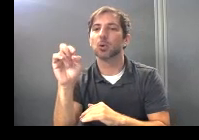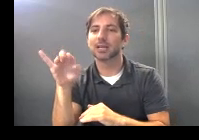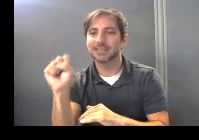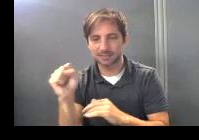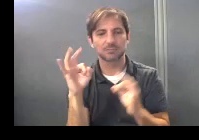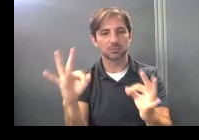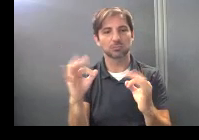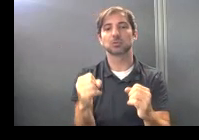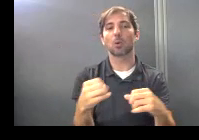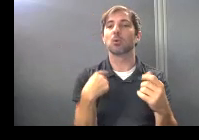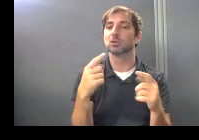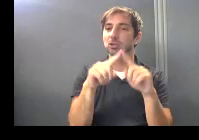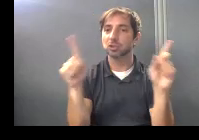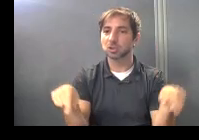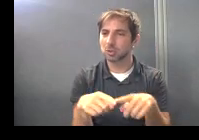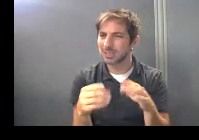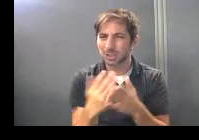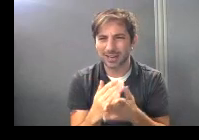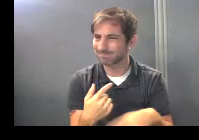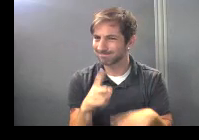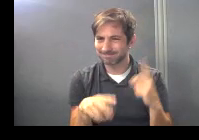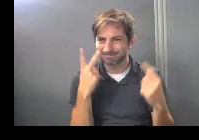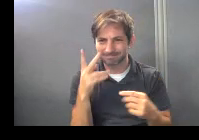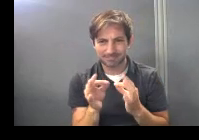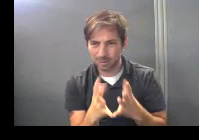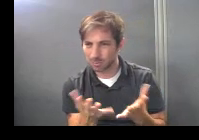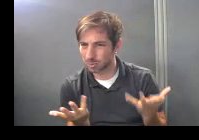SHARE, I AM NOT ABLE TO SEE THE INTERPRETERS OR ANYONE ELSE.